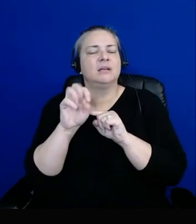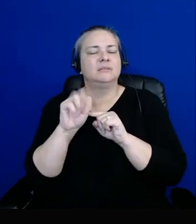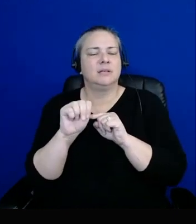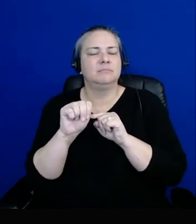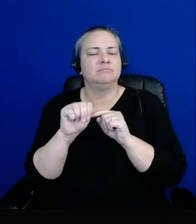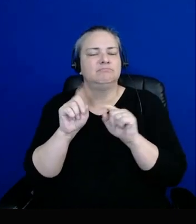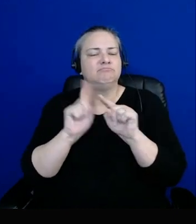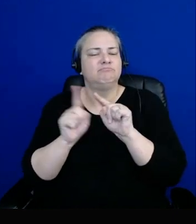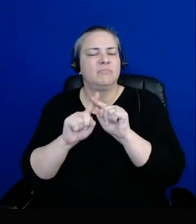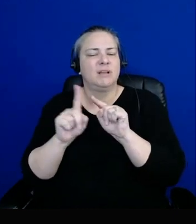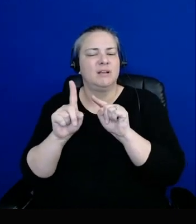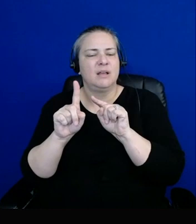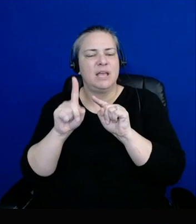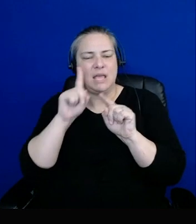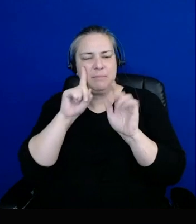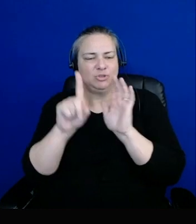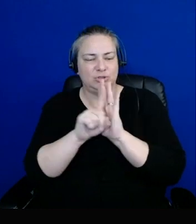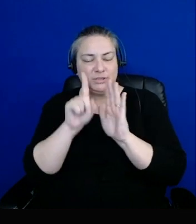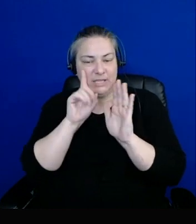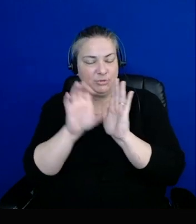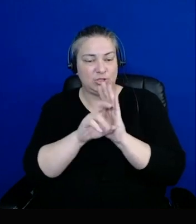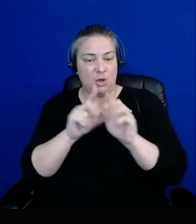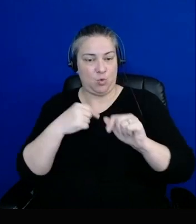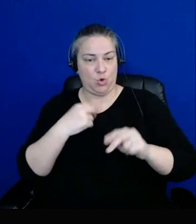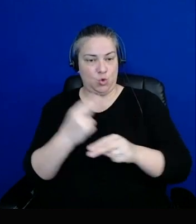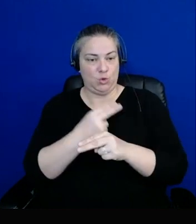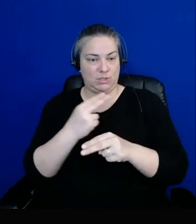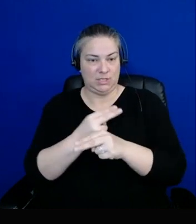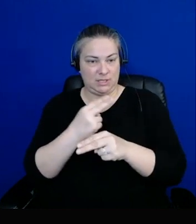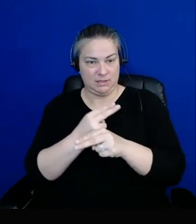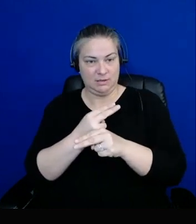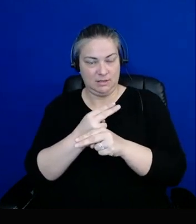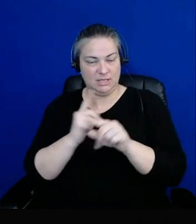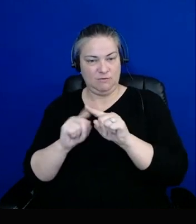In addition to that, we are using AppCenter.